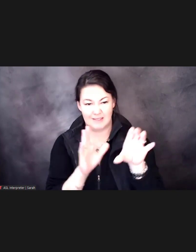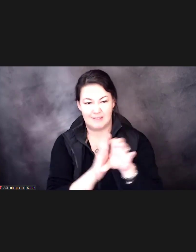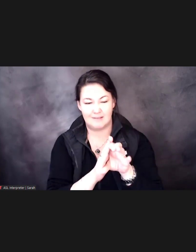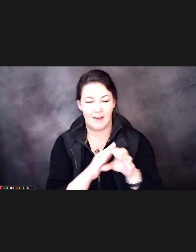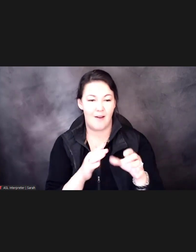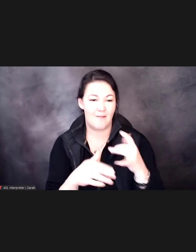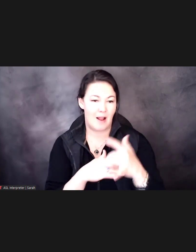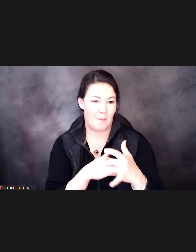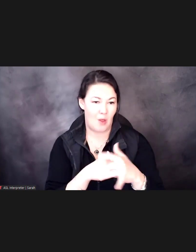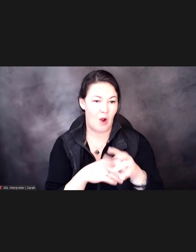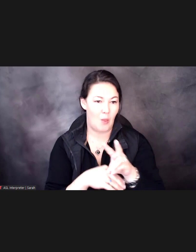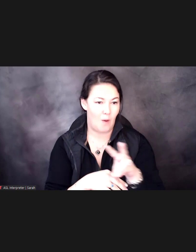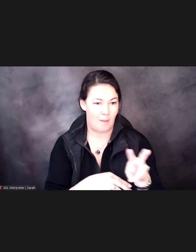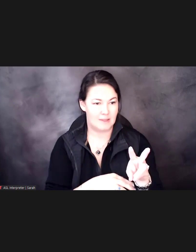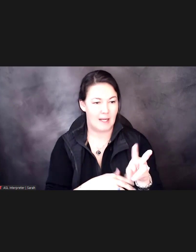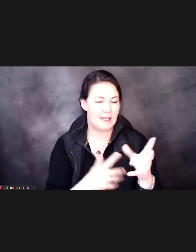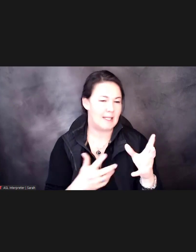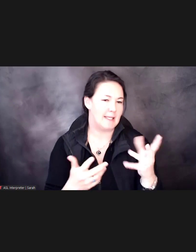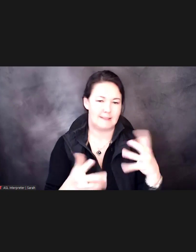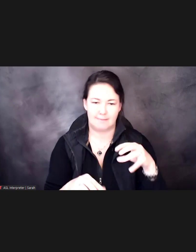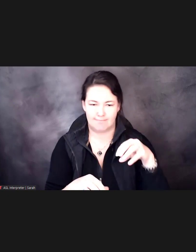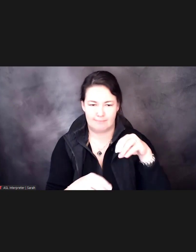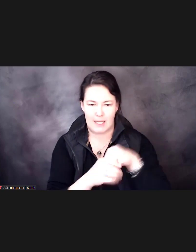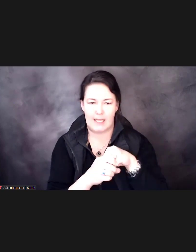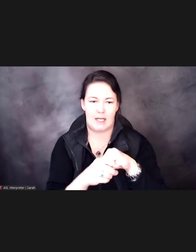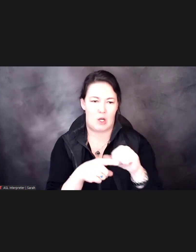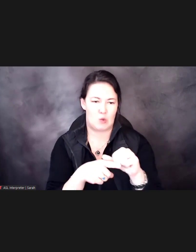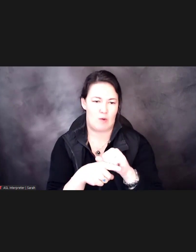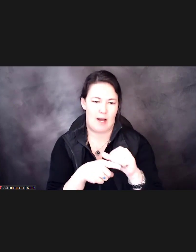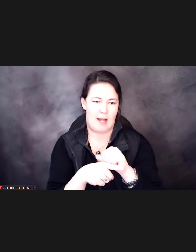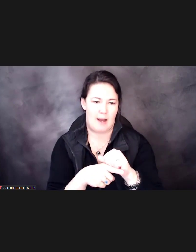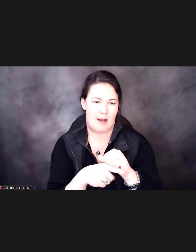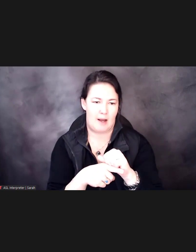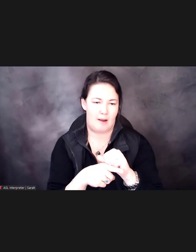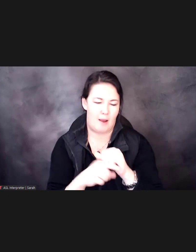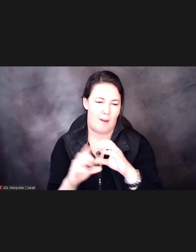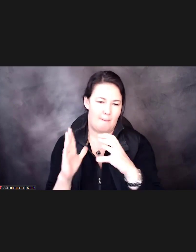available on our website, it's built in into the training modules